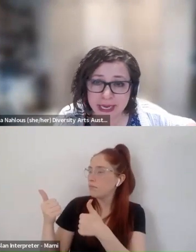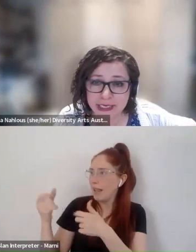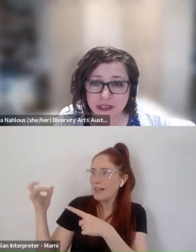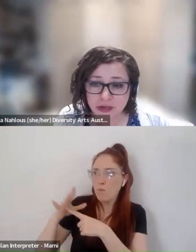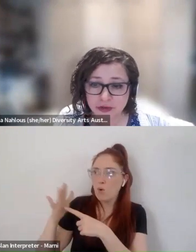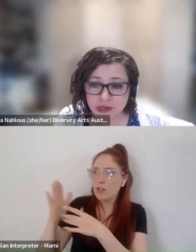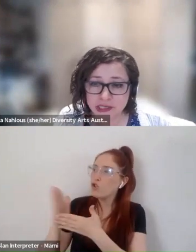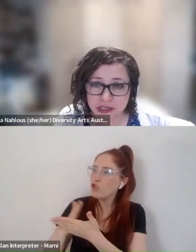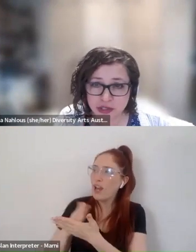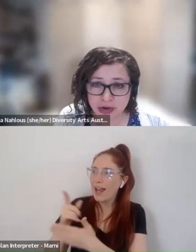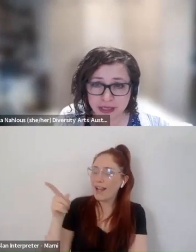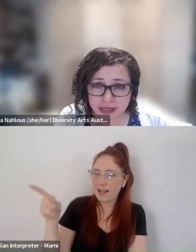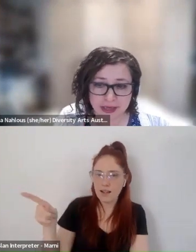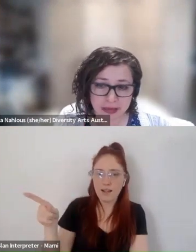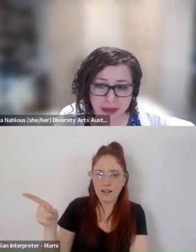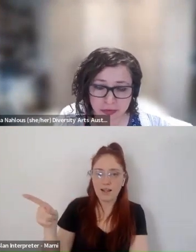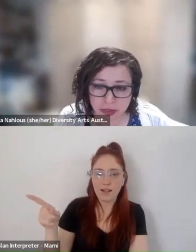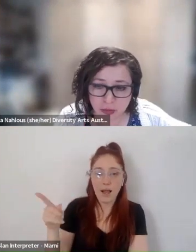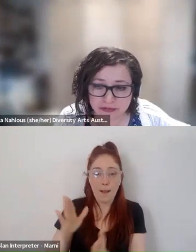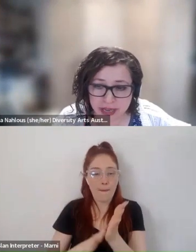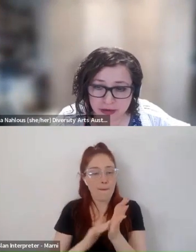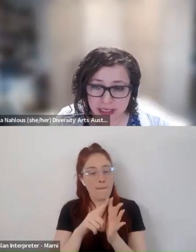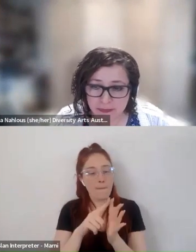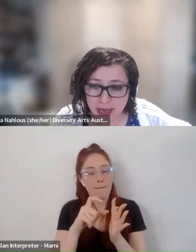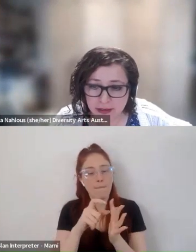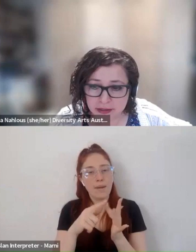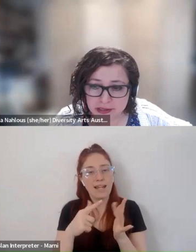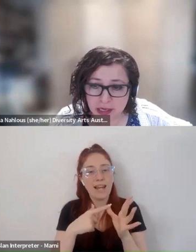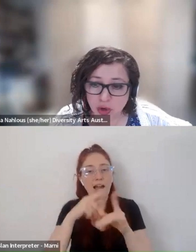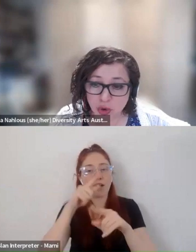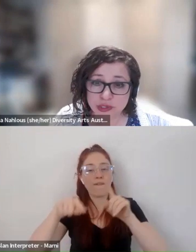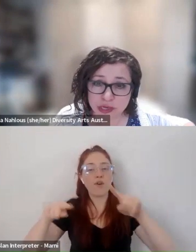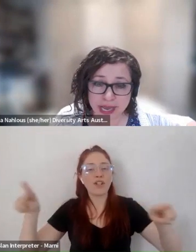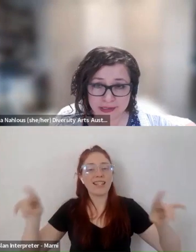Media Diversity Australia, our one of our key partners also has